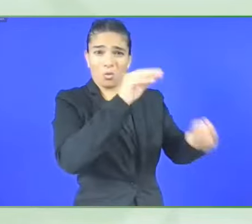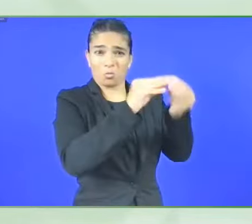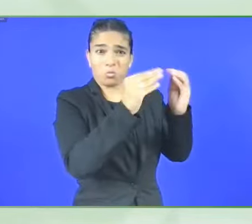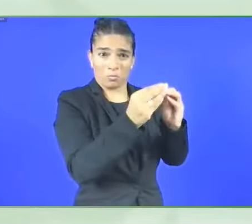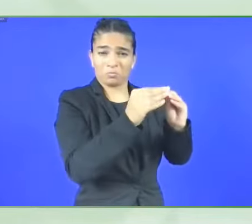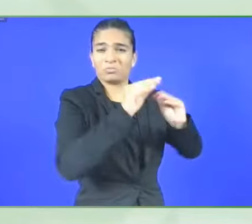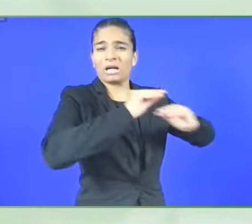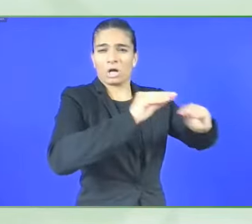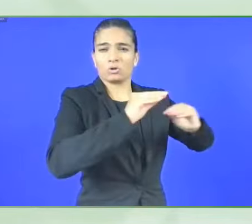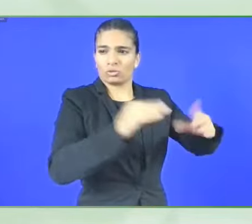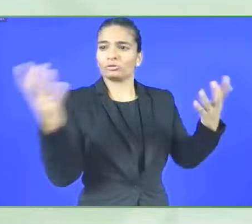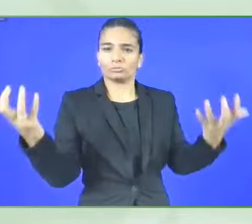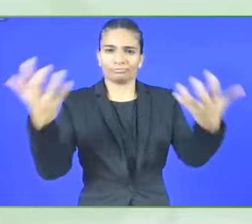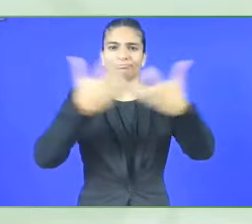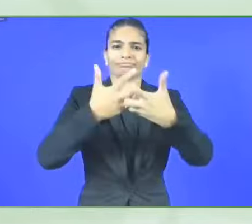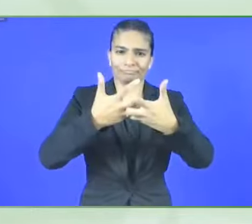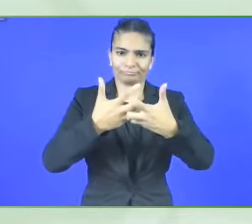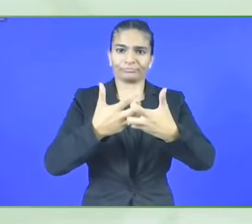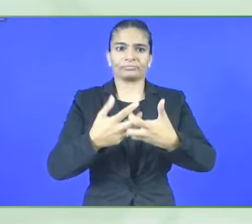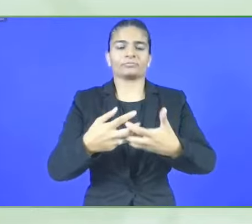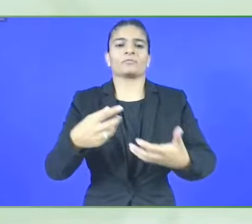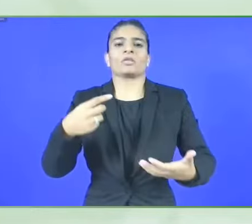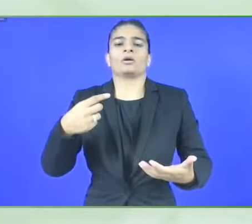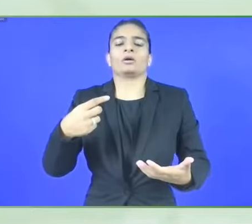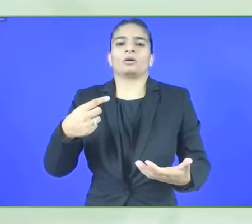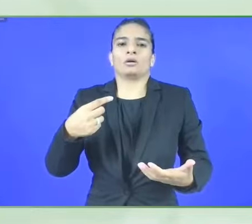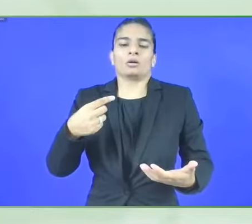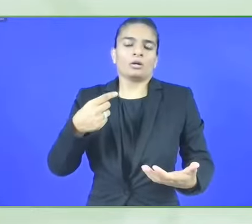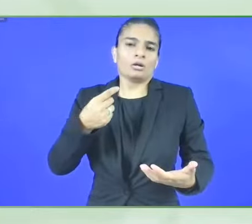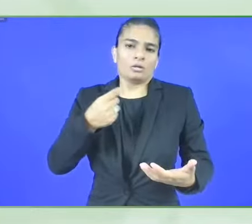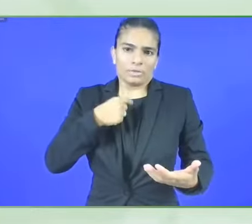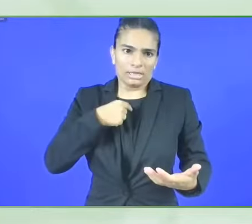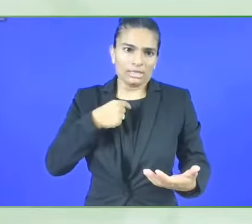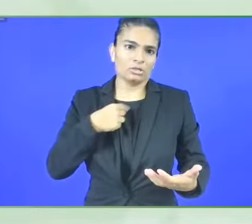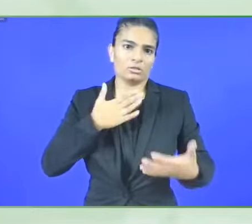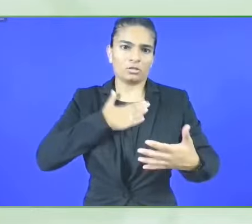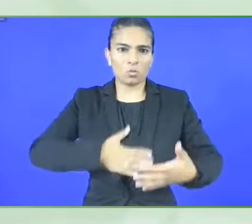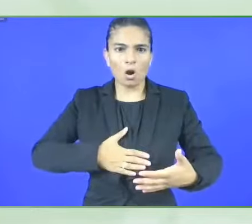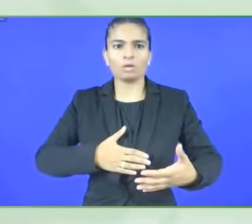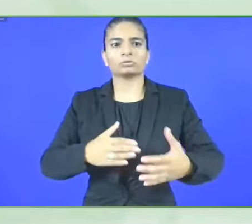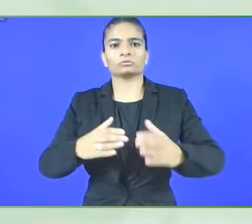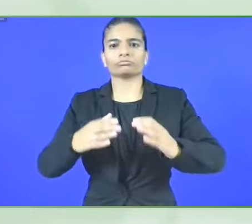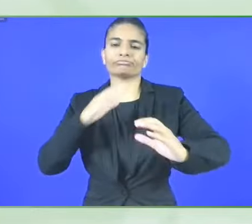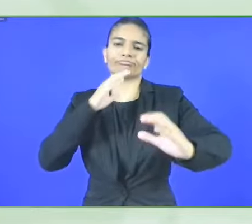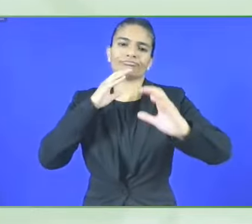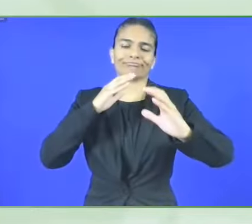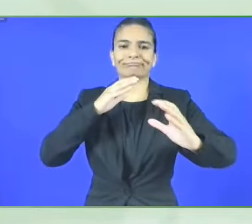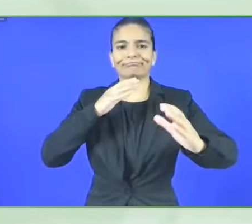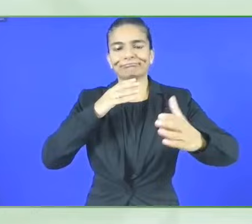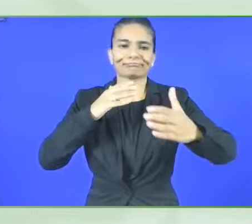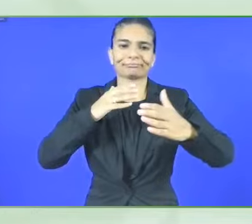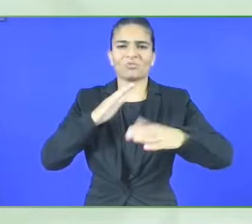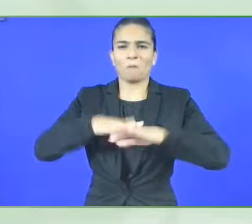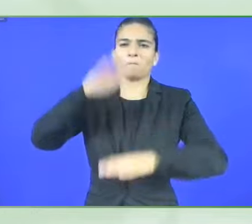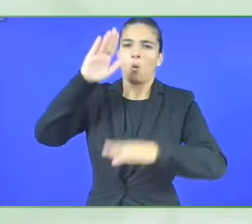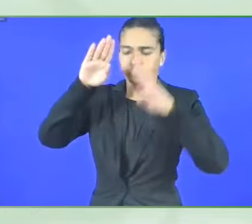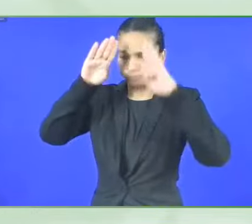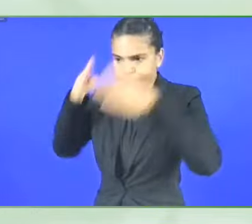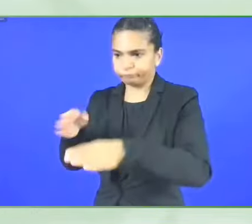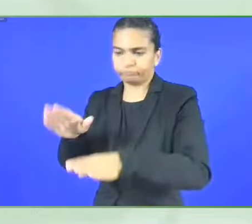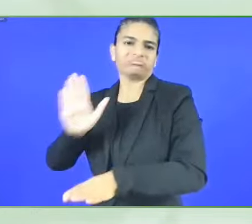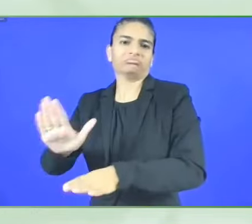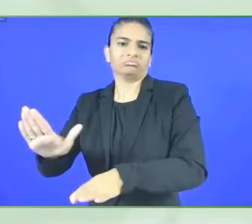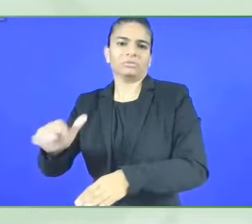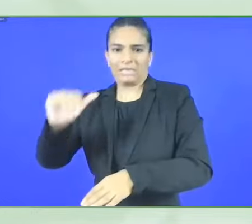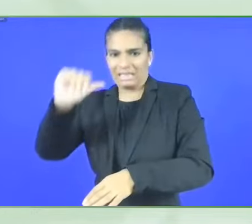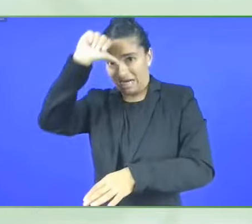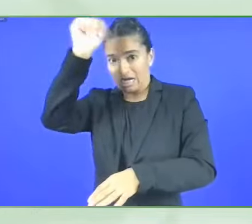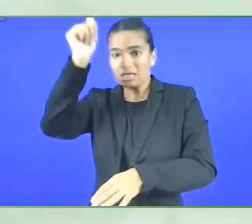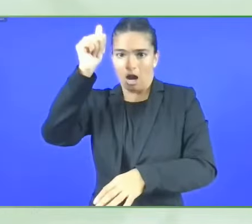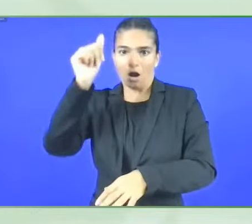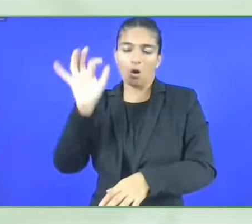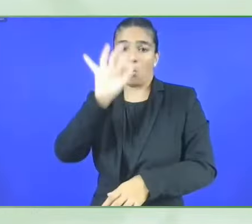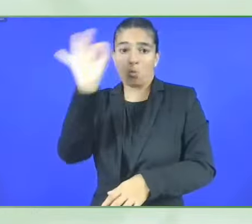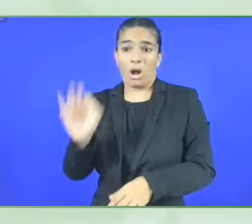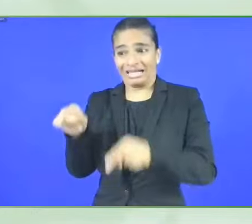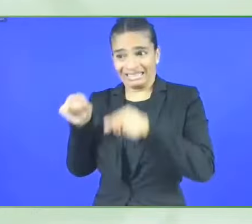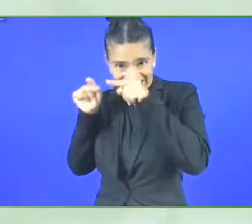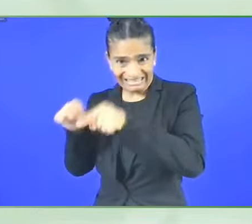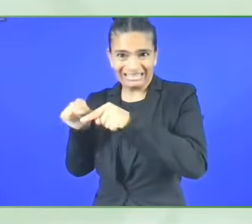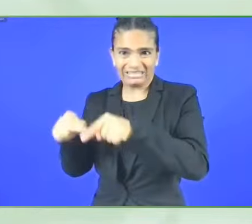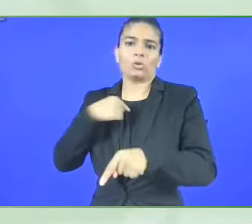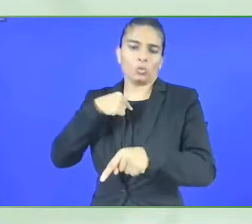Because we move on and Goldsmith, he says we move over to the horizon.